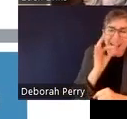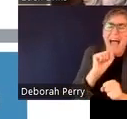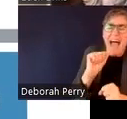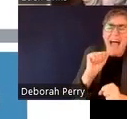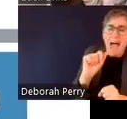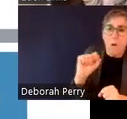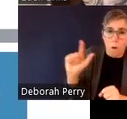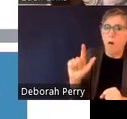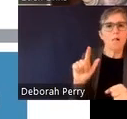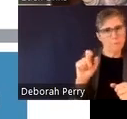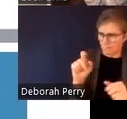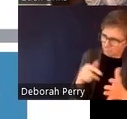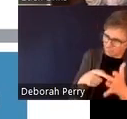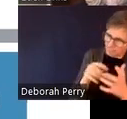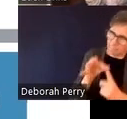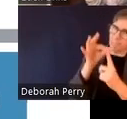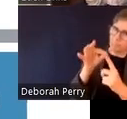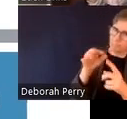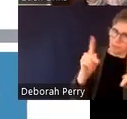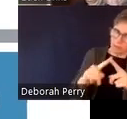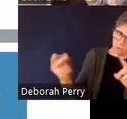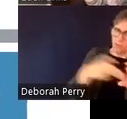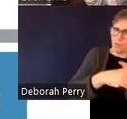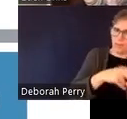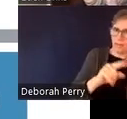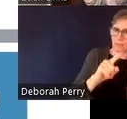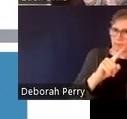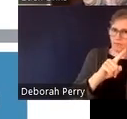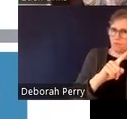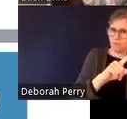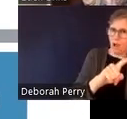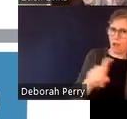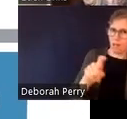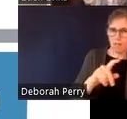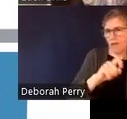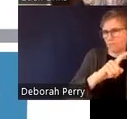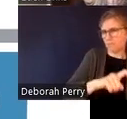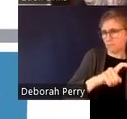to come into this trial and so therefore, you're going to know that this drug works,